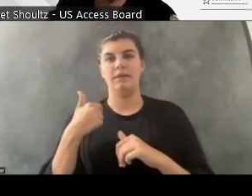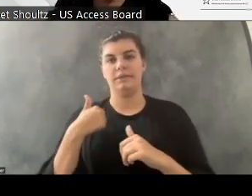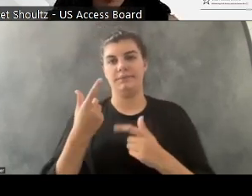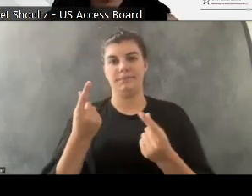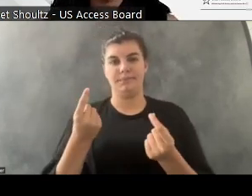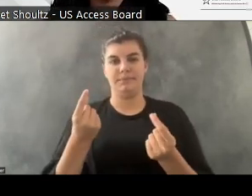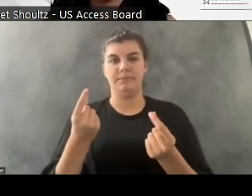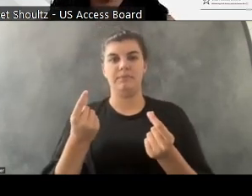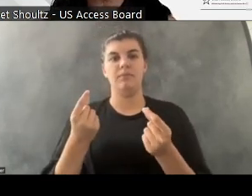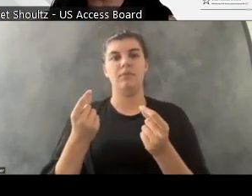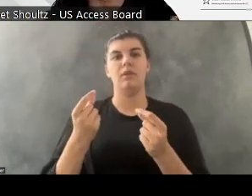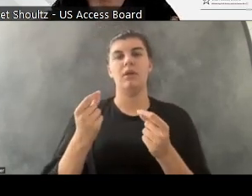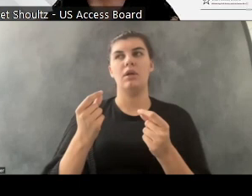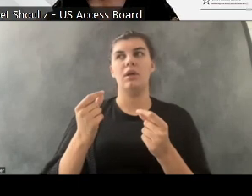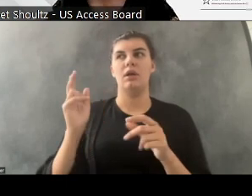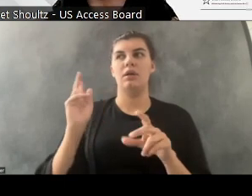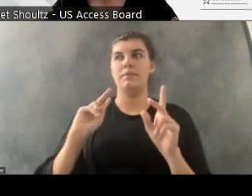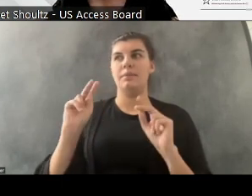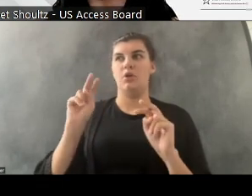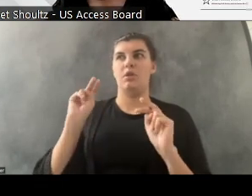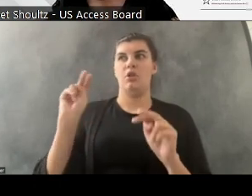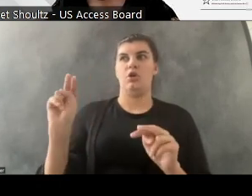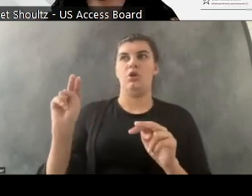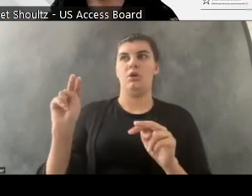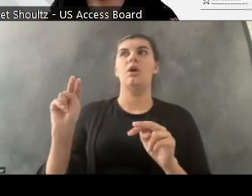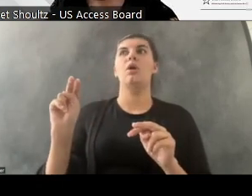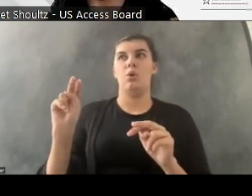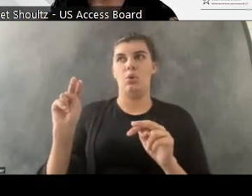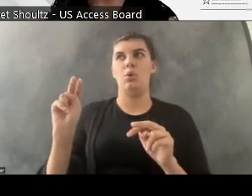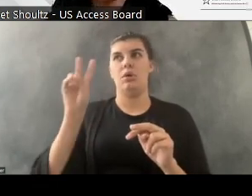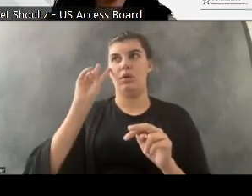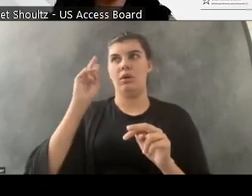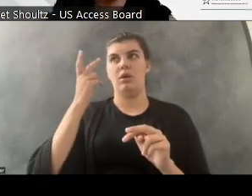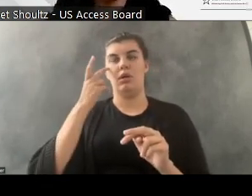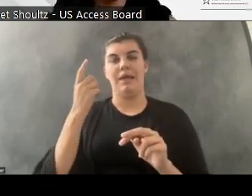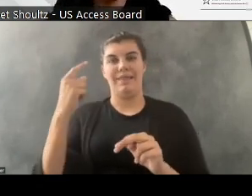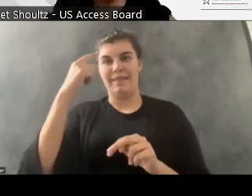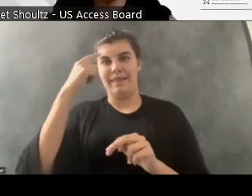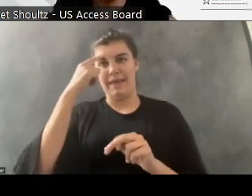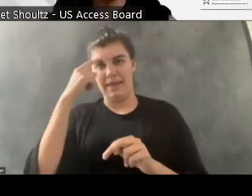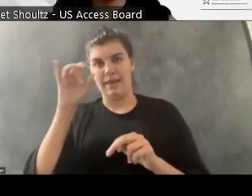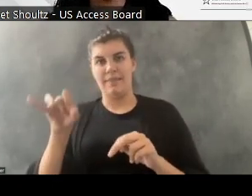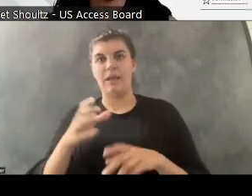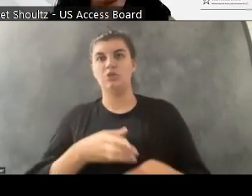what we found is that was being mistaken to imply that those passenger loading zones are